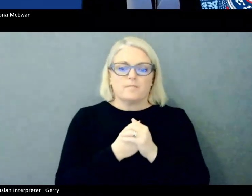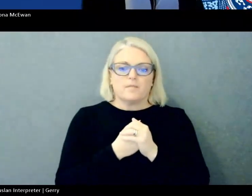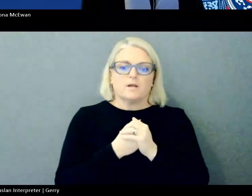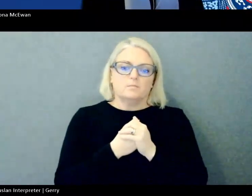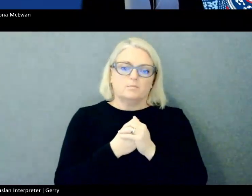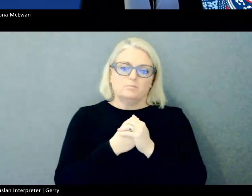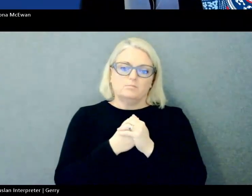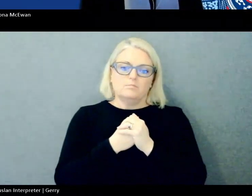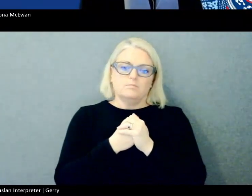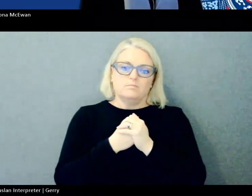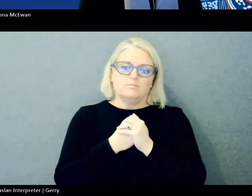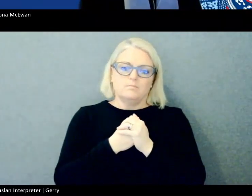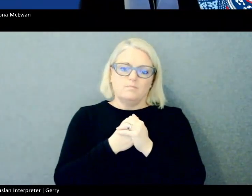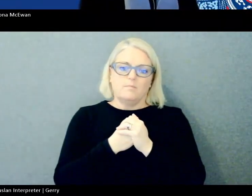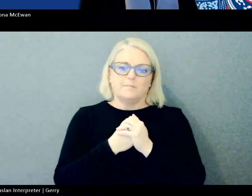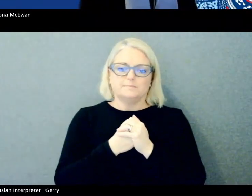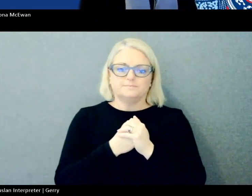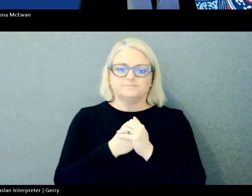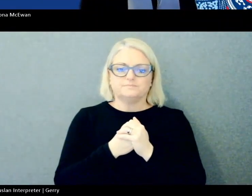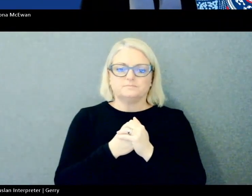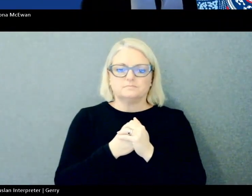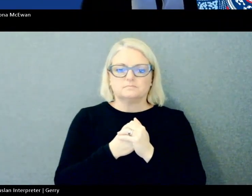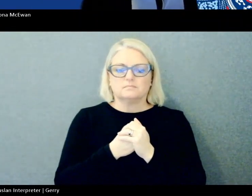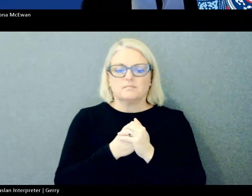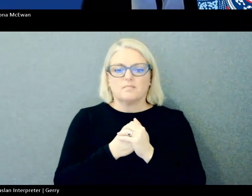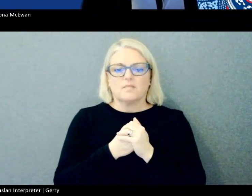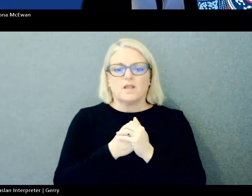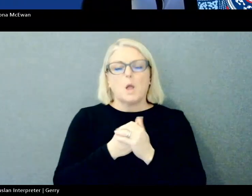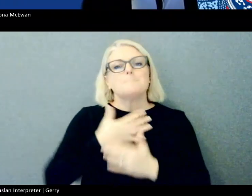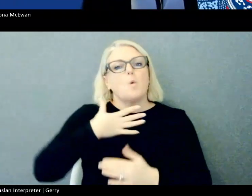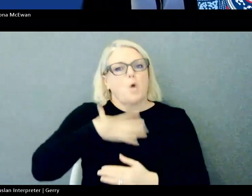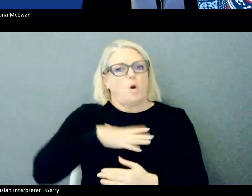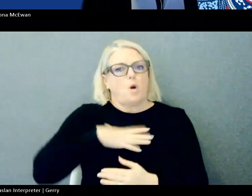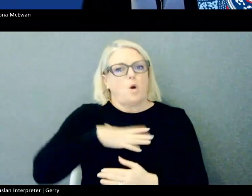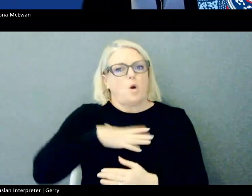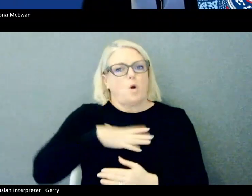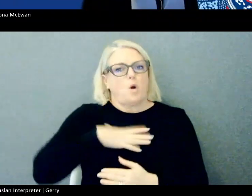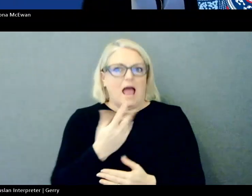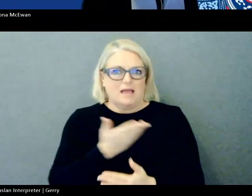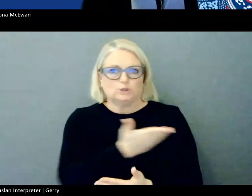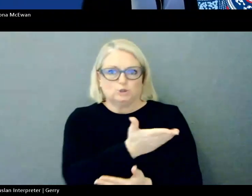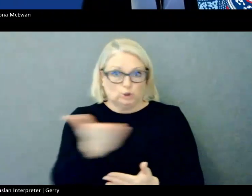But part of what I wanted to illustrate today was the role that community visitors play